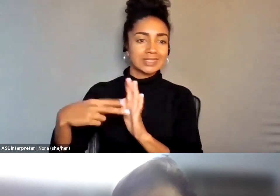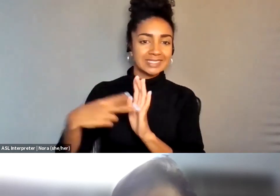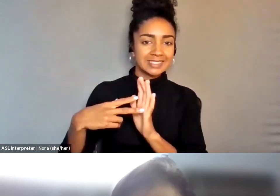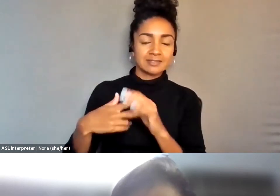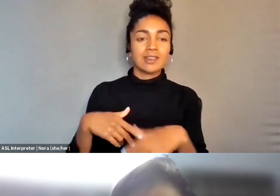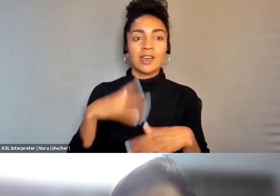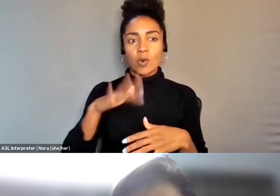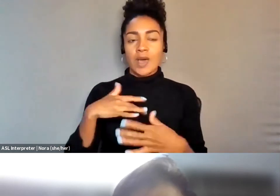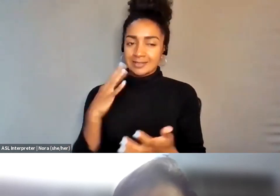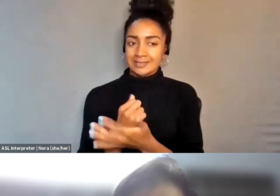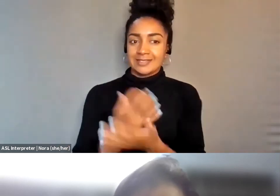Thank you so much for listening to my story and discussing the important topic of girls’